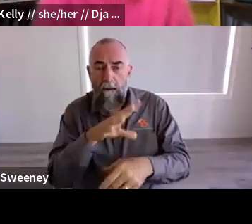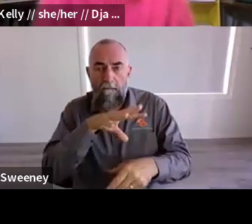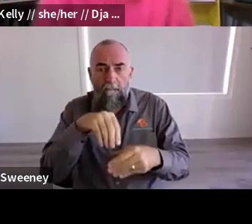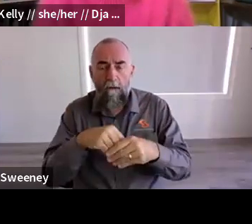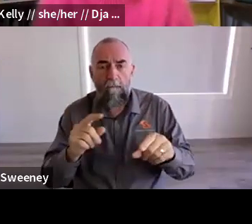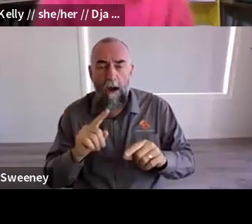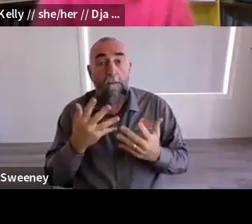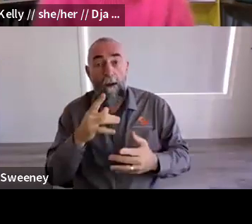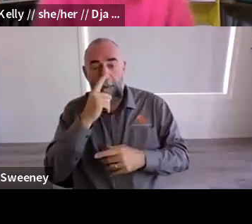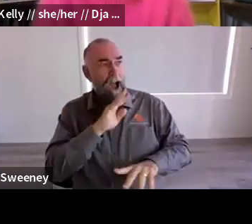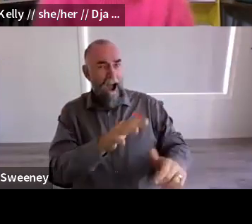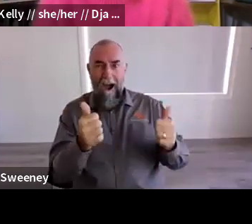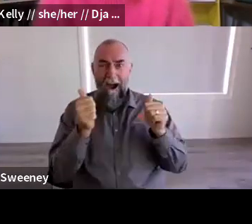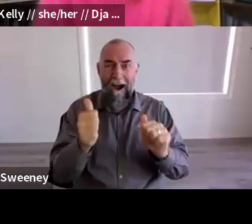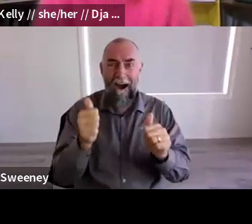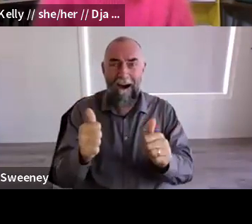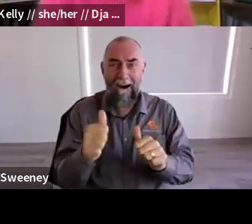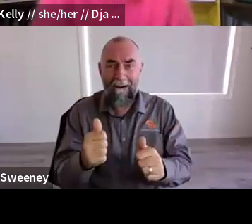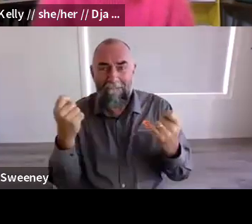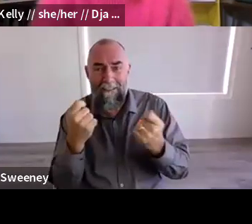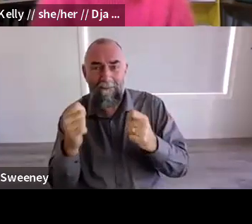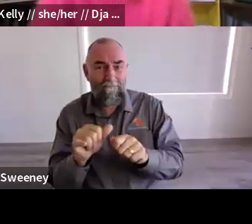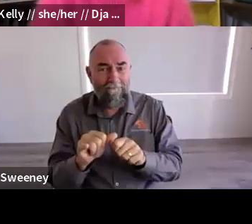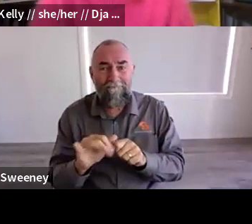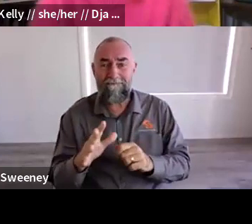We don't know what is going on behind closed doors, committee meetings.